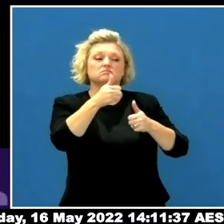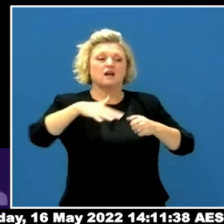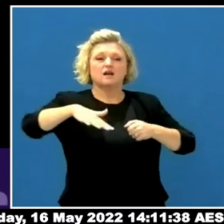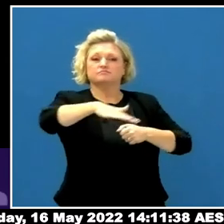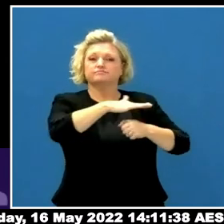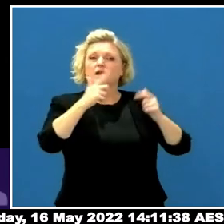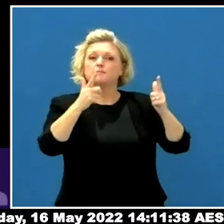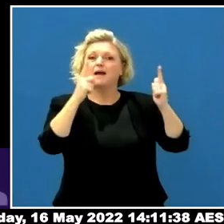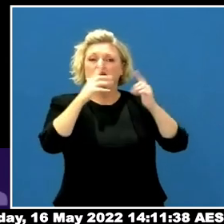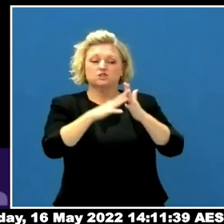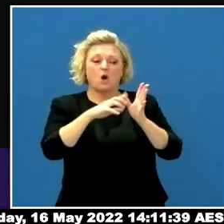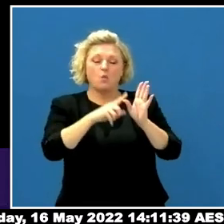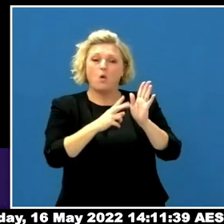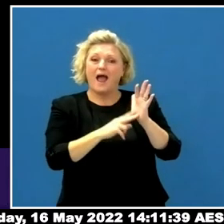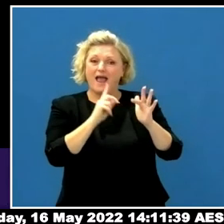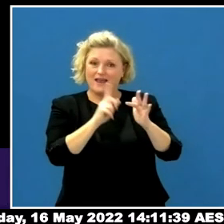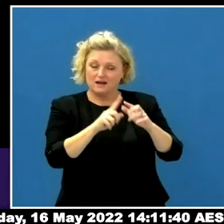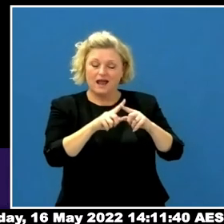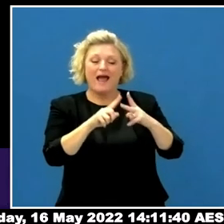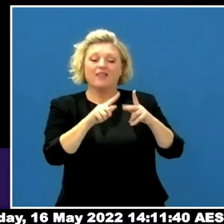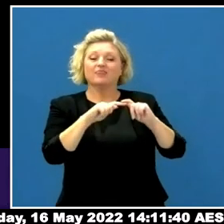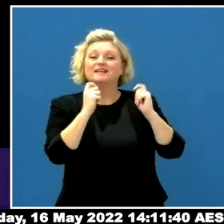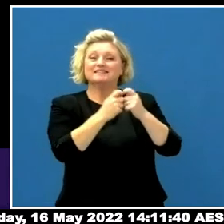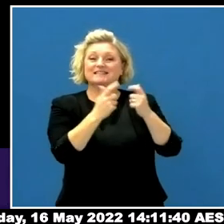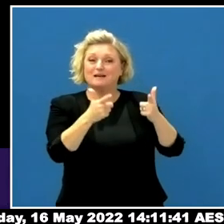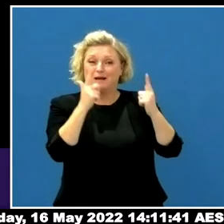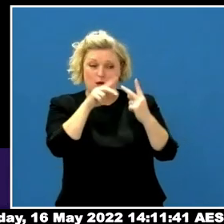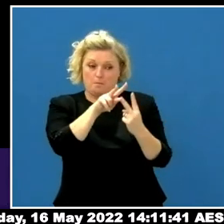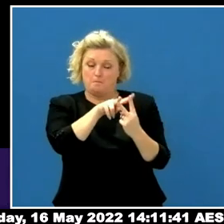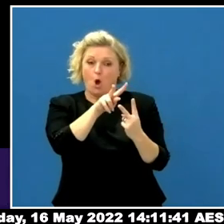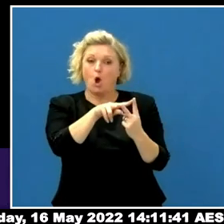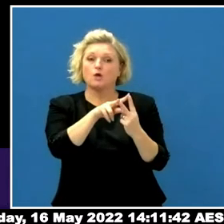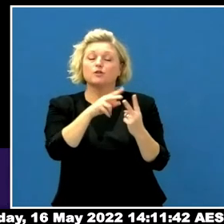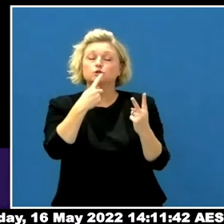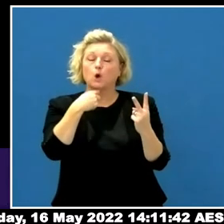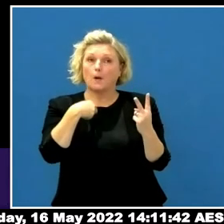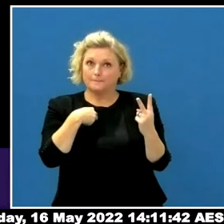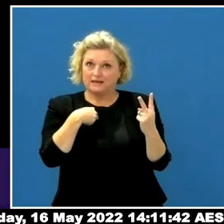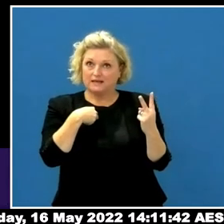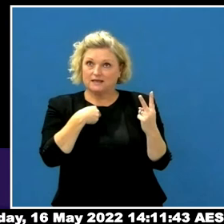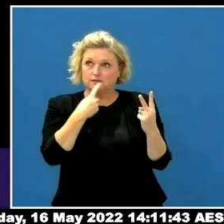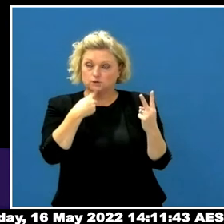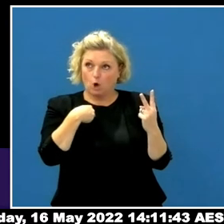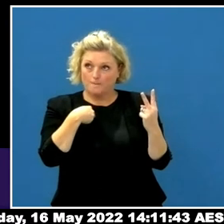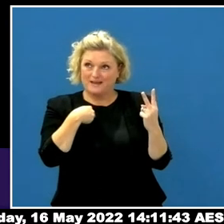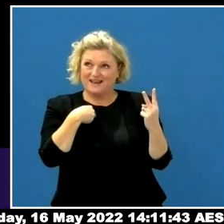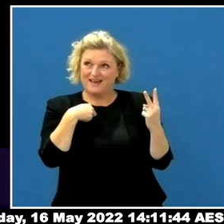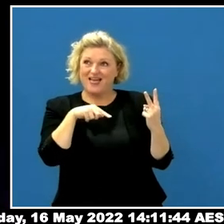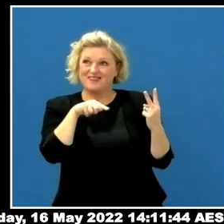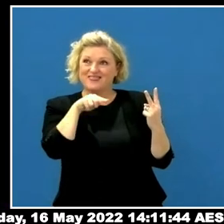particular Lifestyle Assistant would be nowhere near Simon at all while he was at